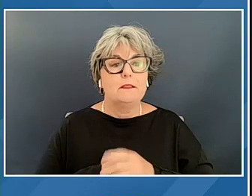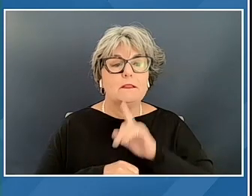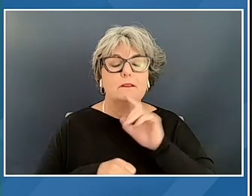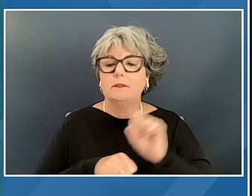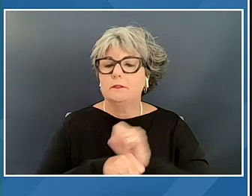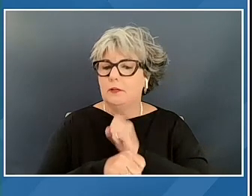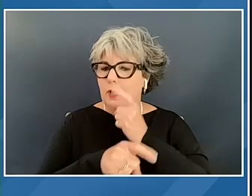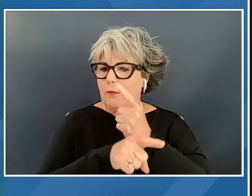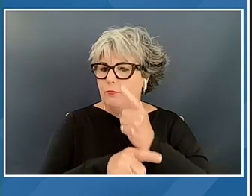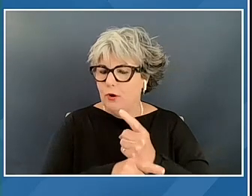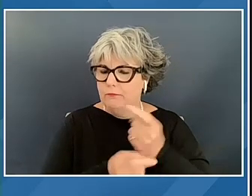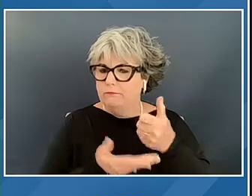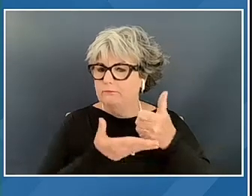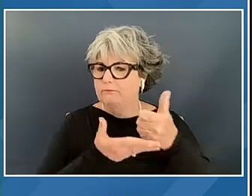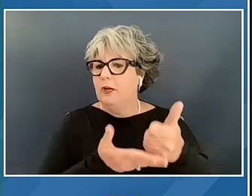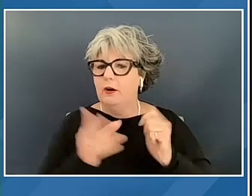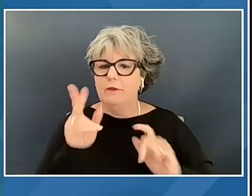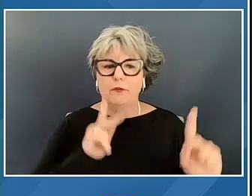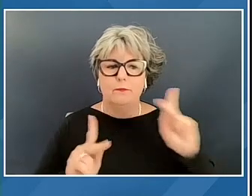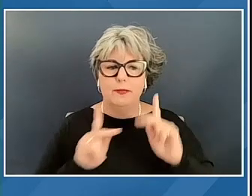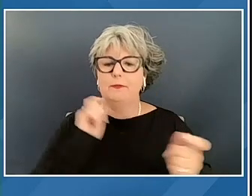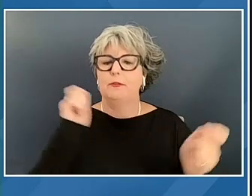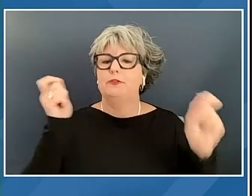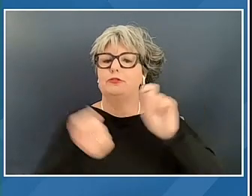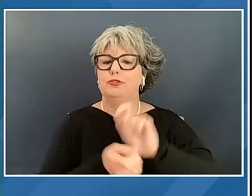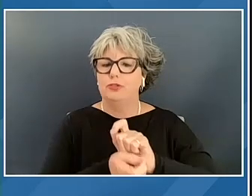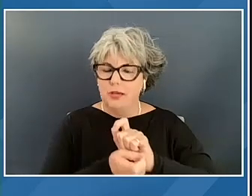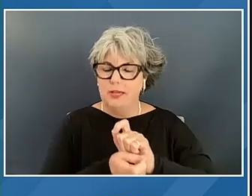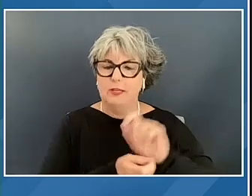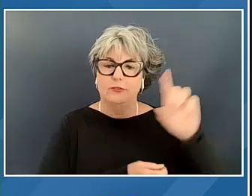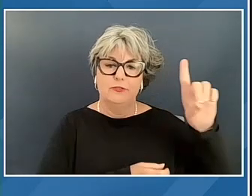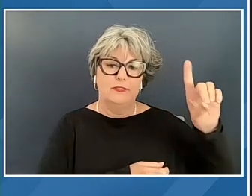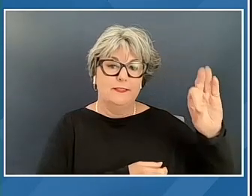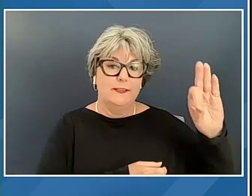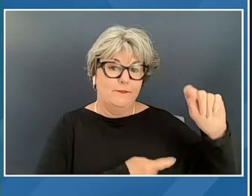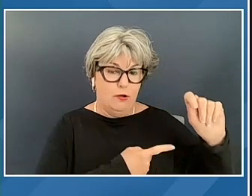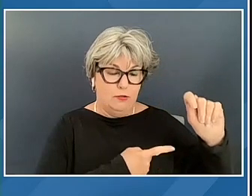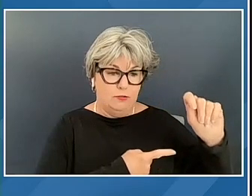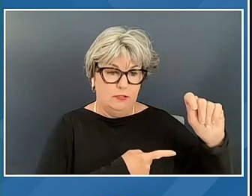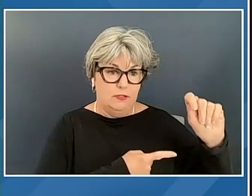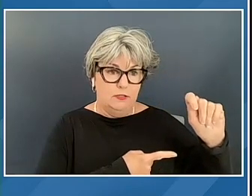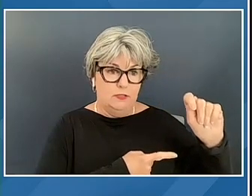to people is to change the default from opt in to opt out.